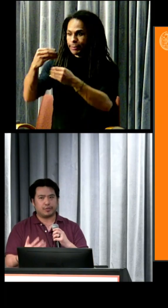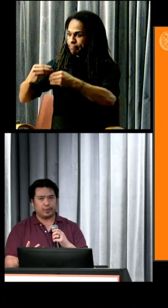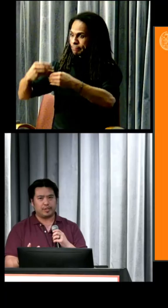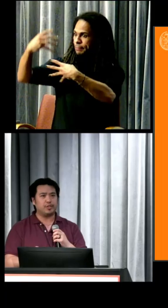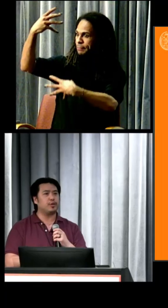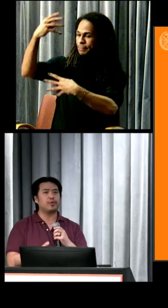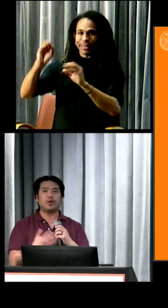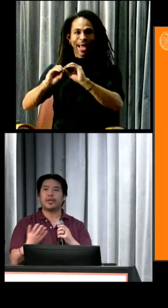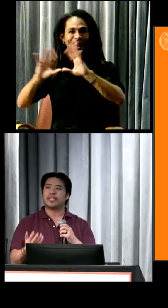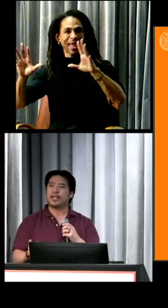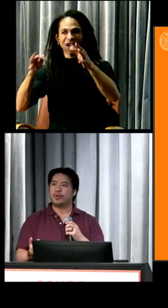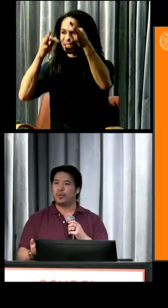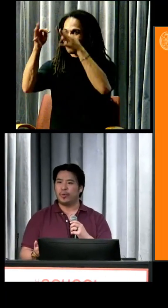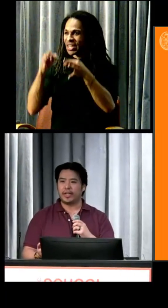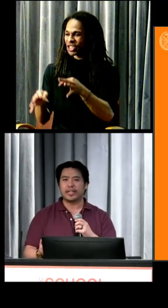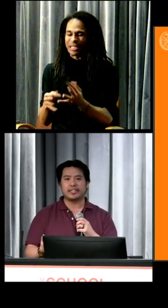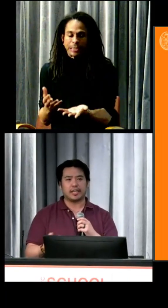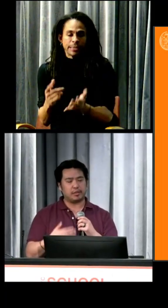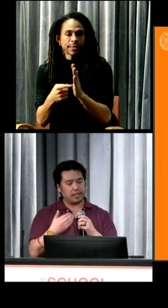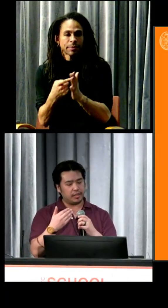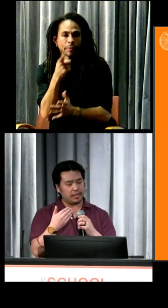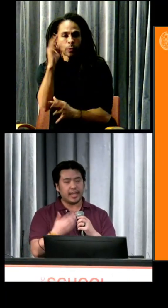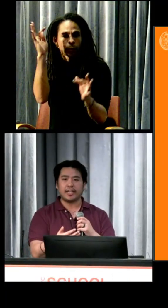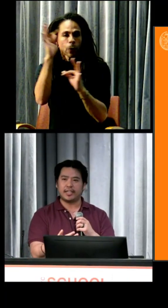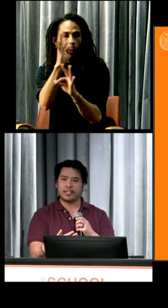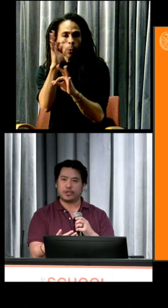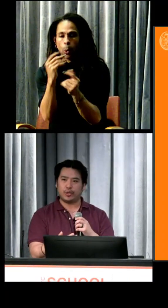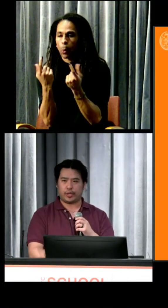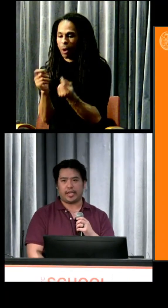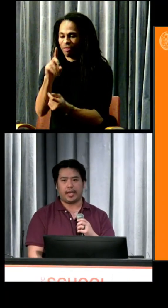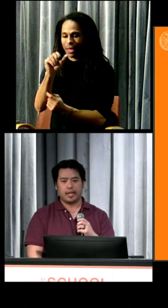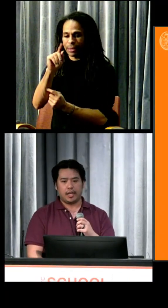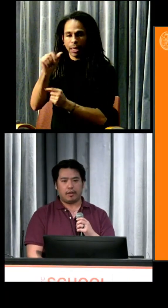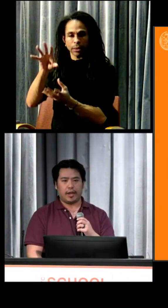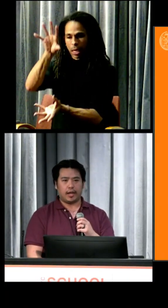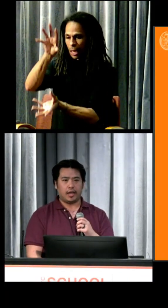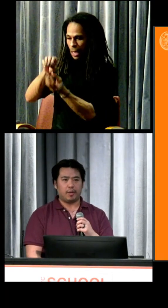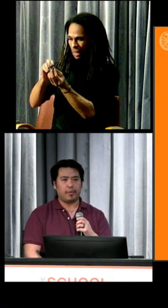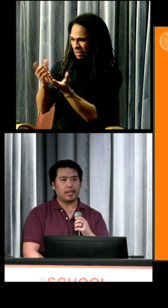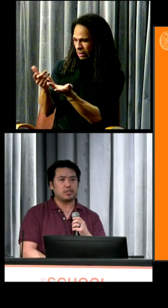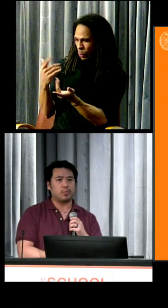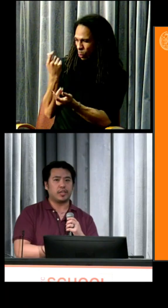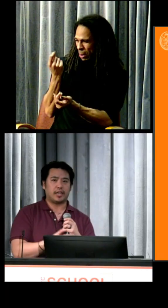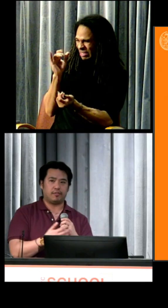The text that does appear does provide that local context, some extra flair, some extra humor, and